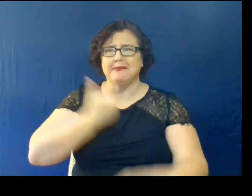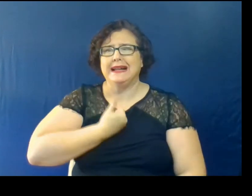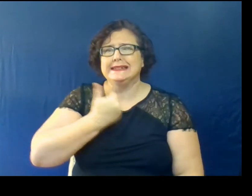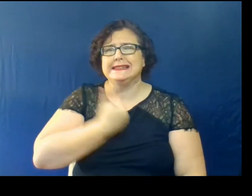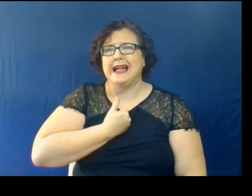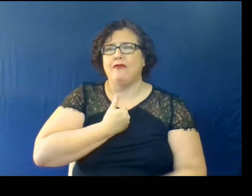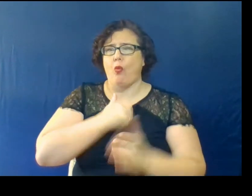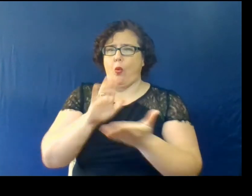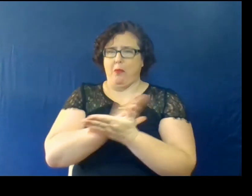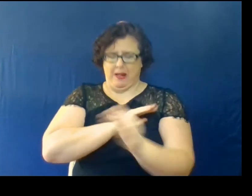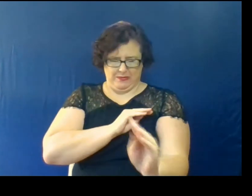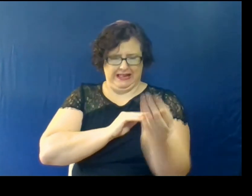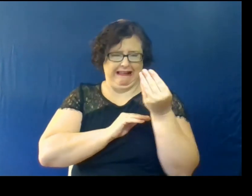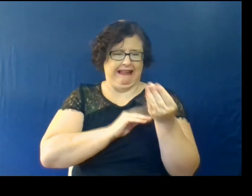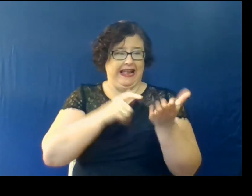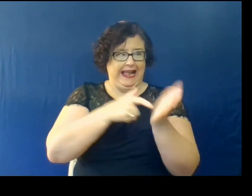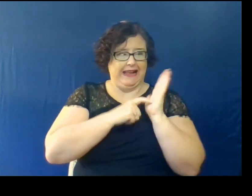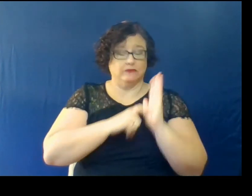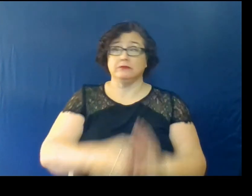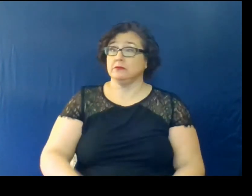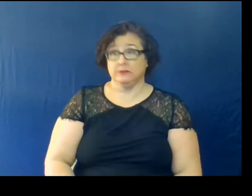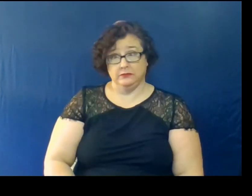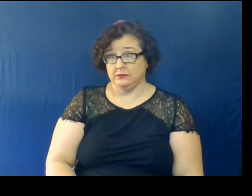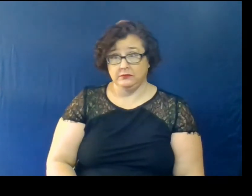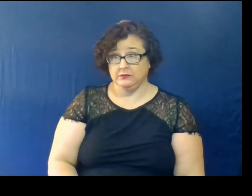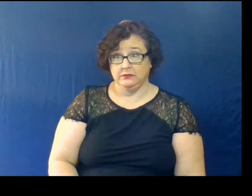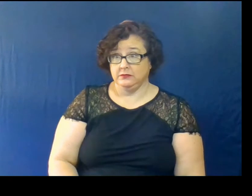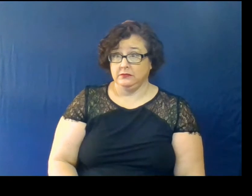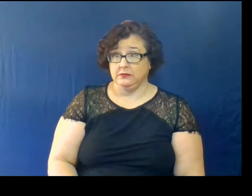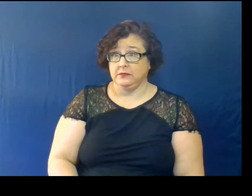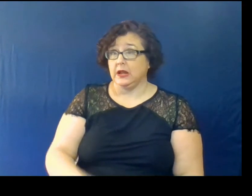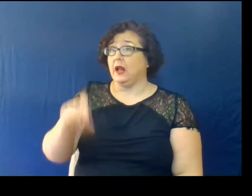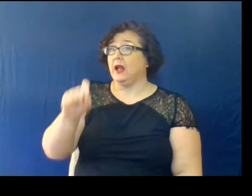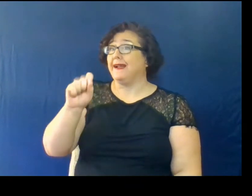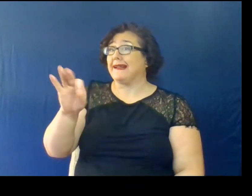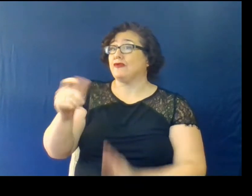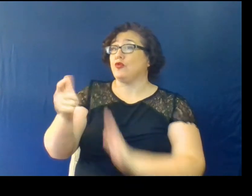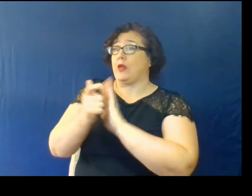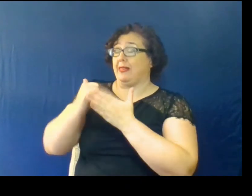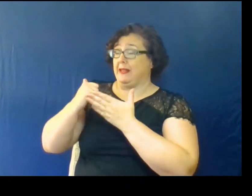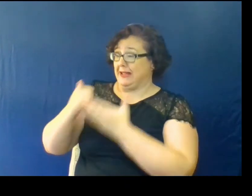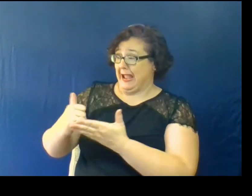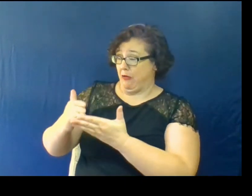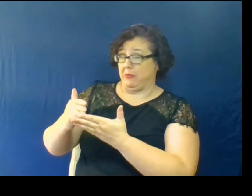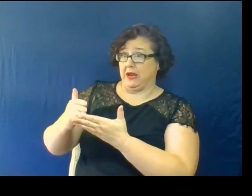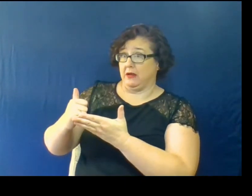If somebody is legally assisting a voter and if you're receiving assistance, the person assisting